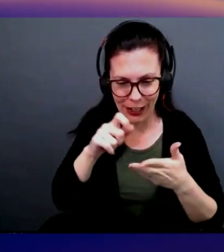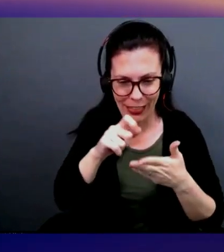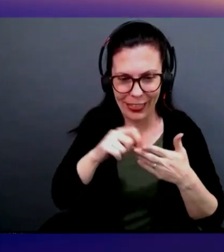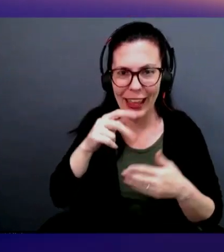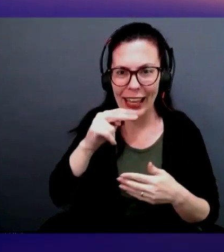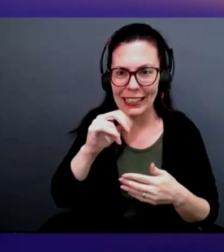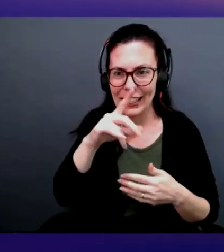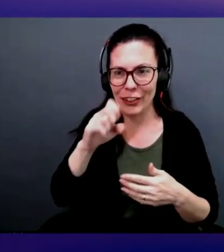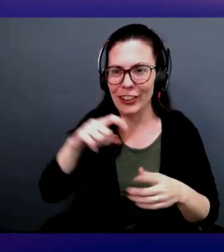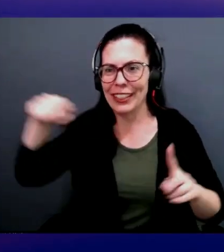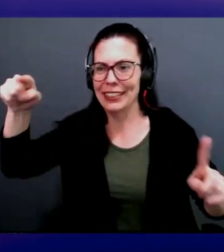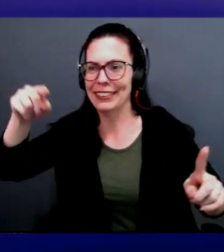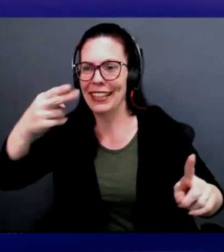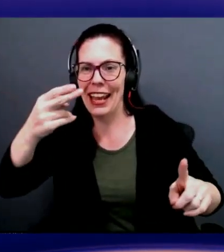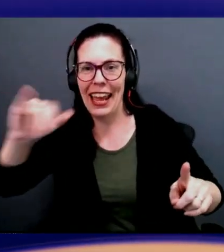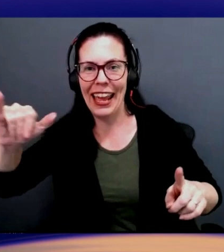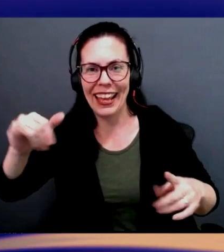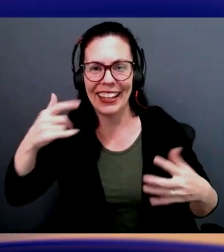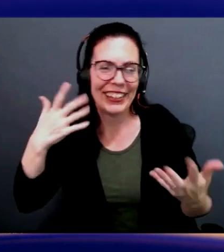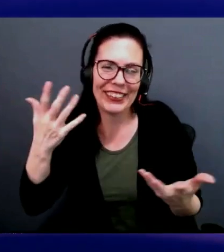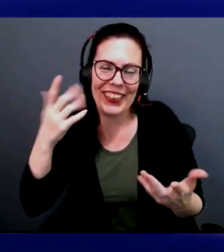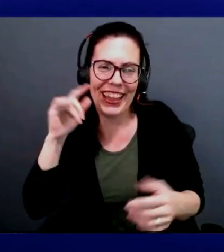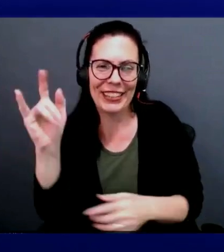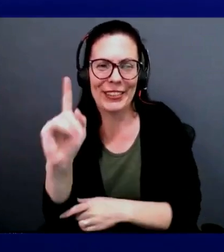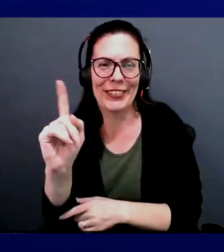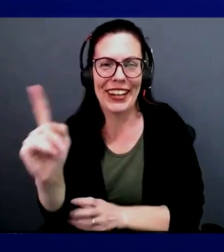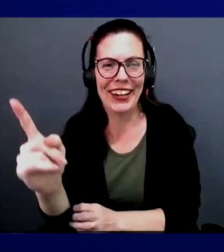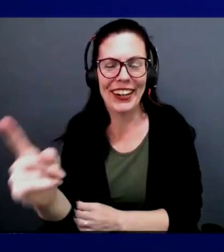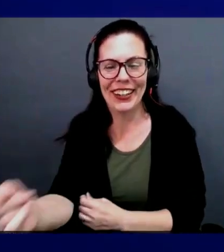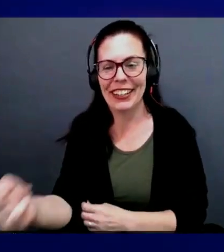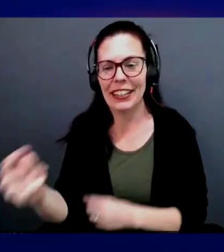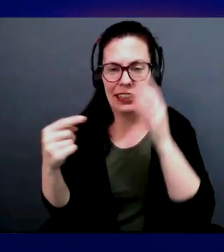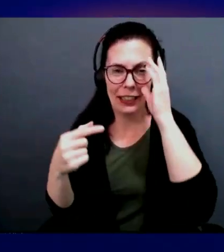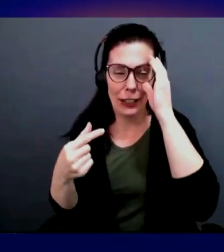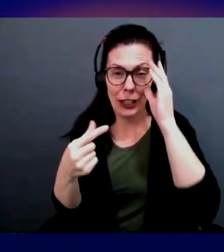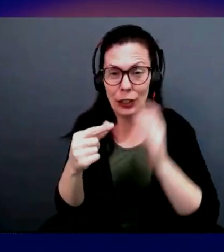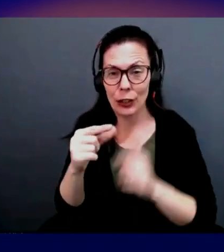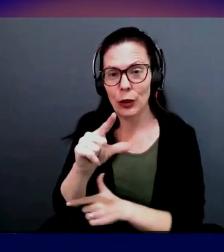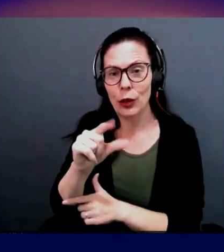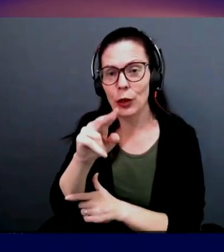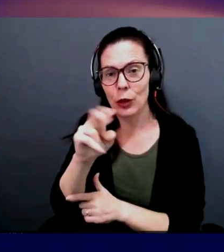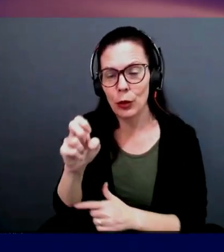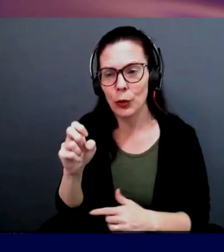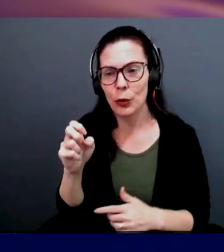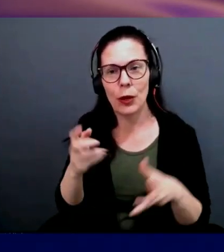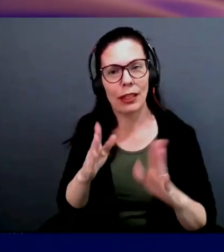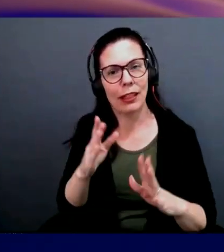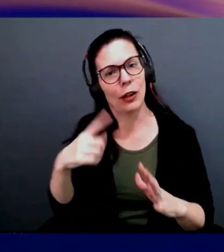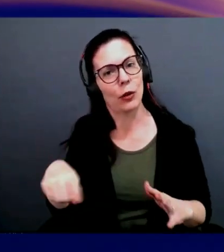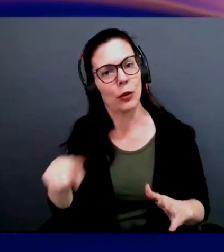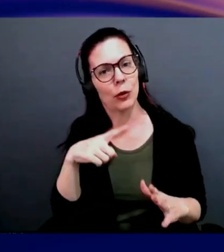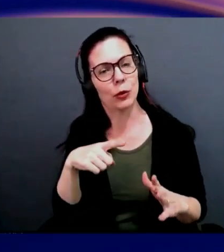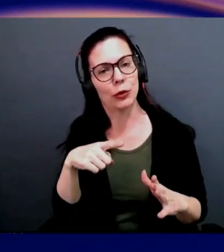And that's where I think Glue allows you to actually distribute this workload.